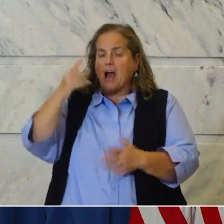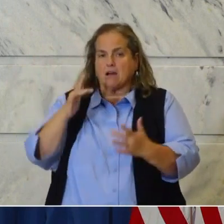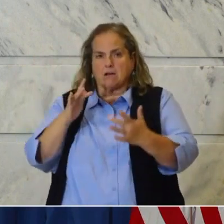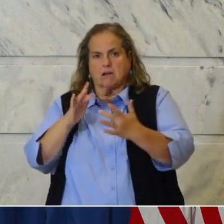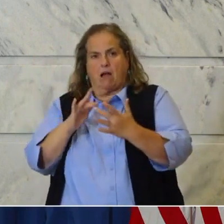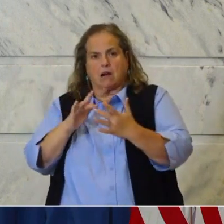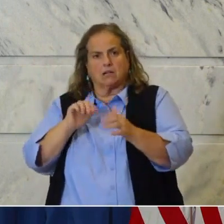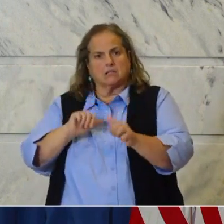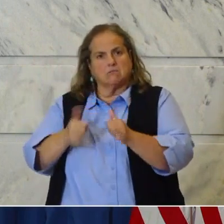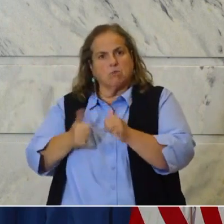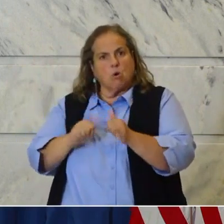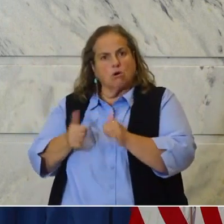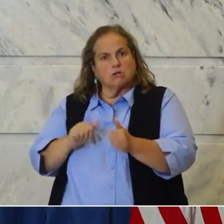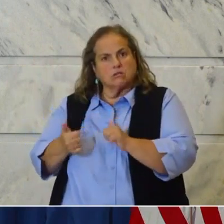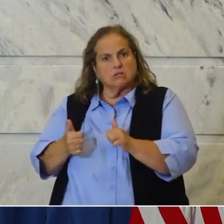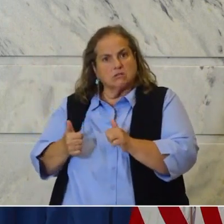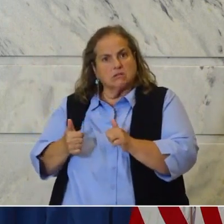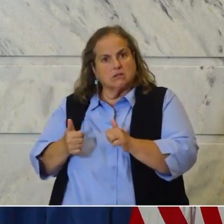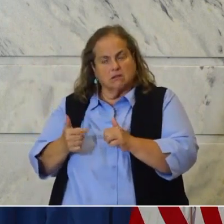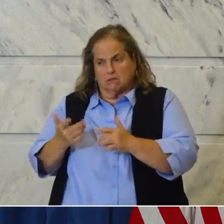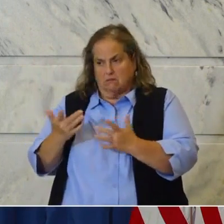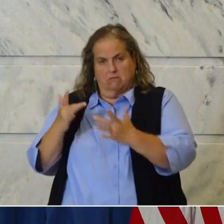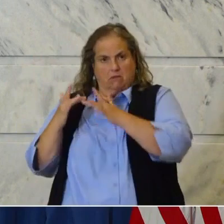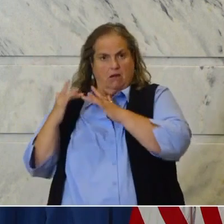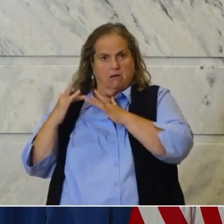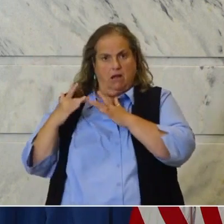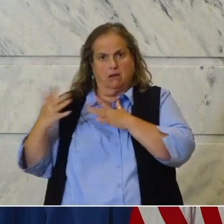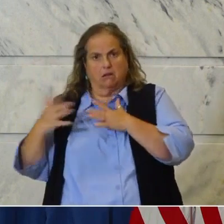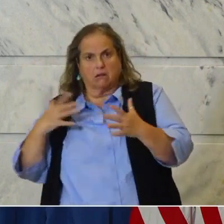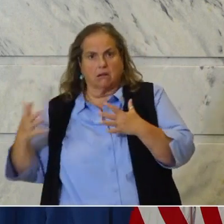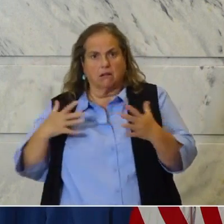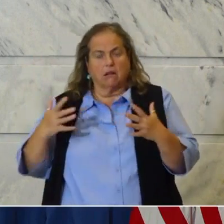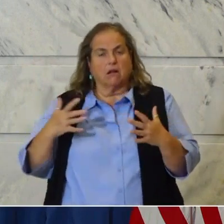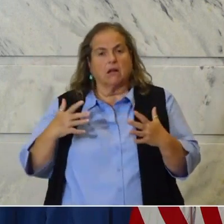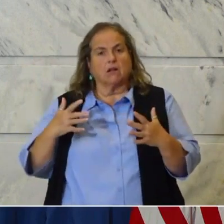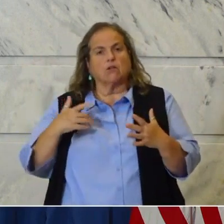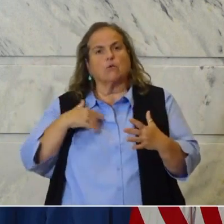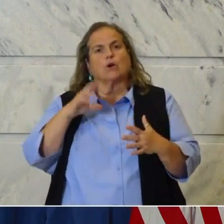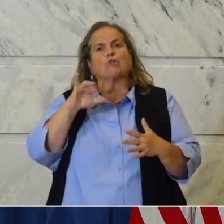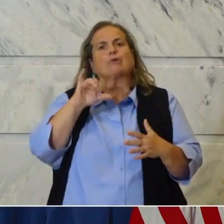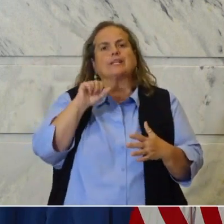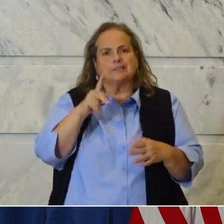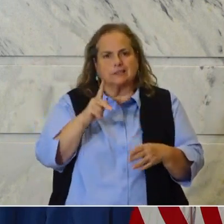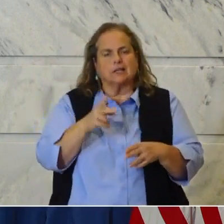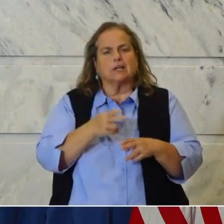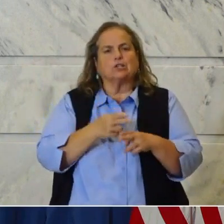that we risk shortened season, we risk